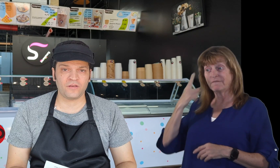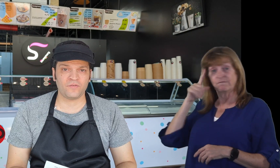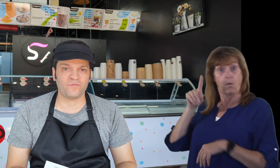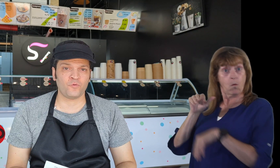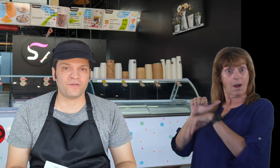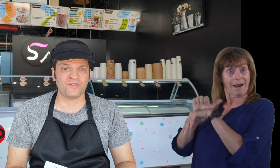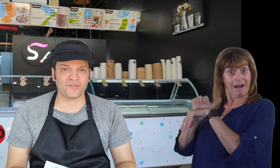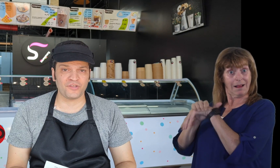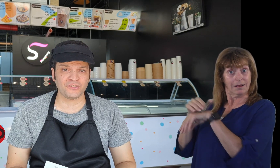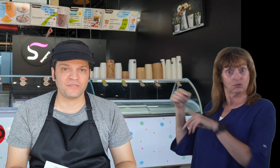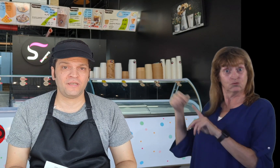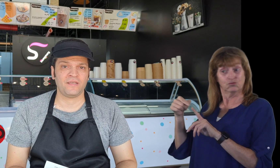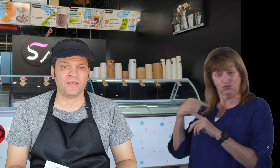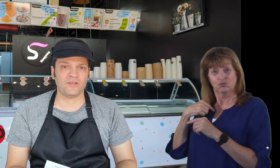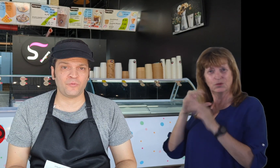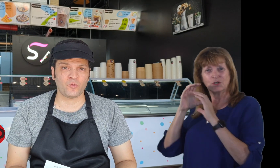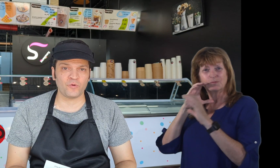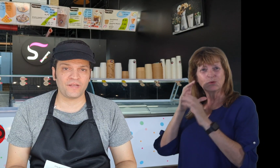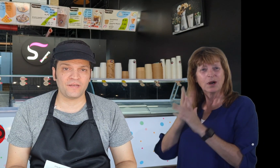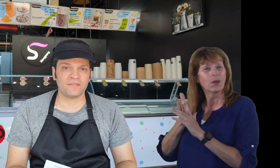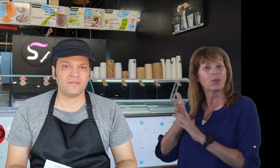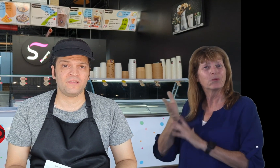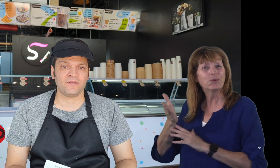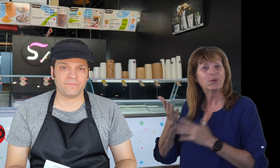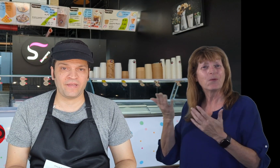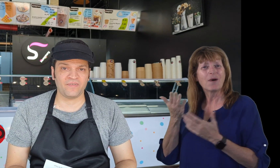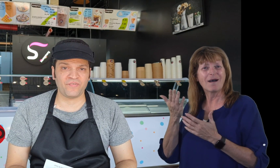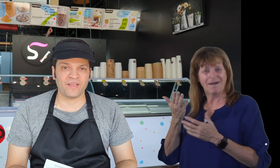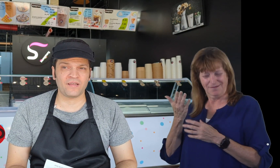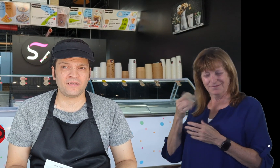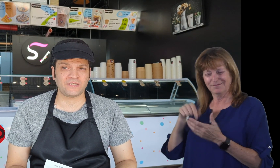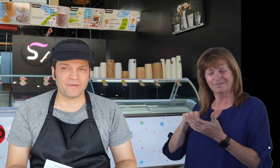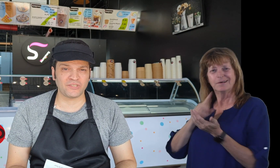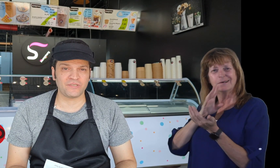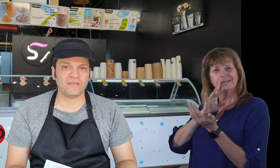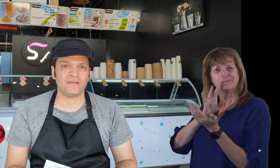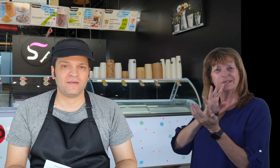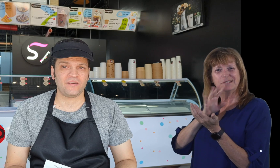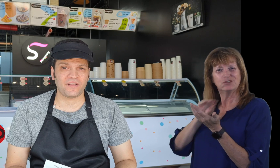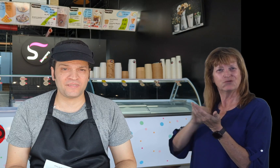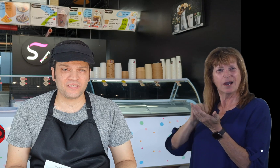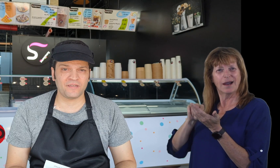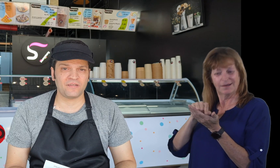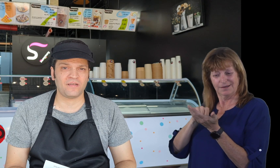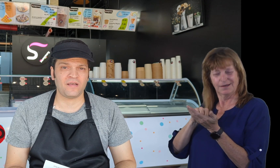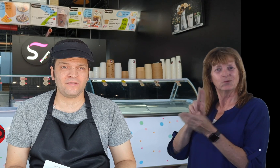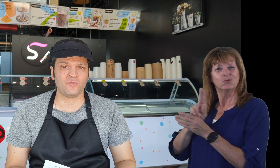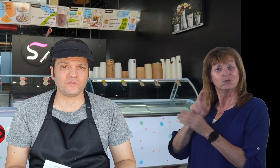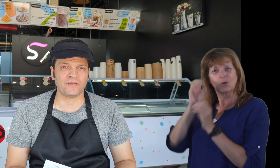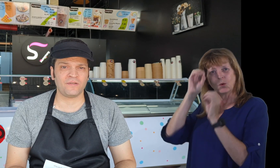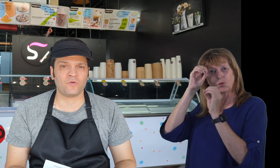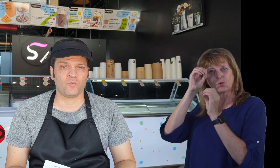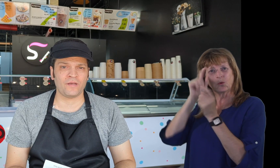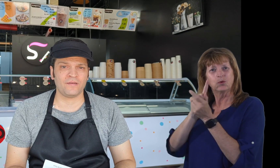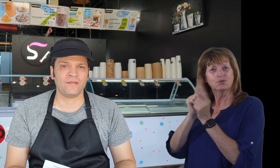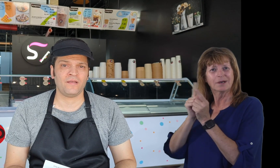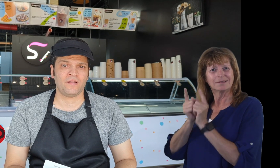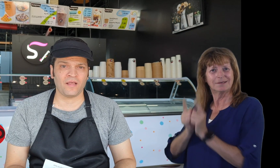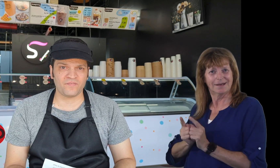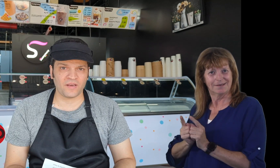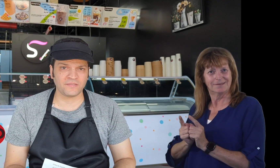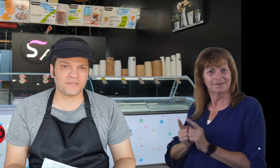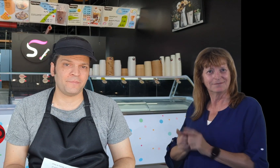for English, I communicate via speech and writing using Google Translate.